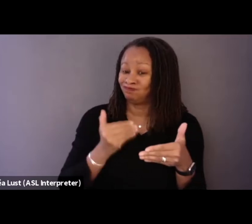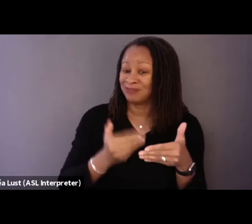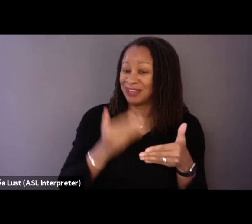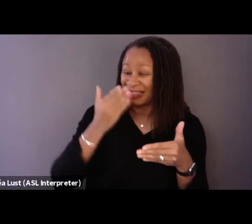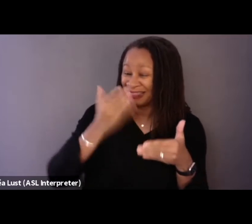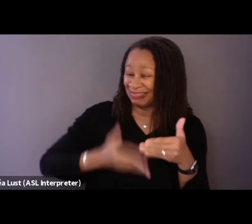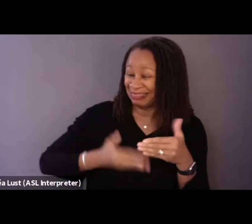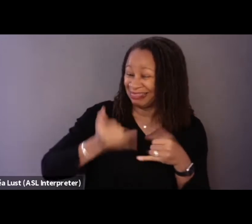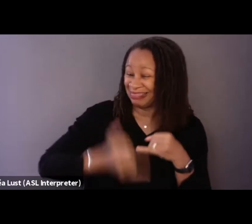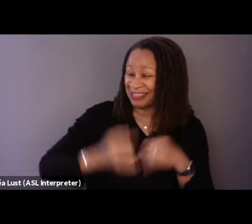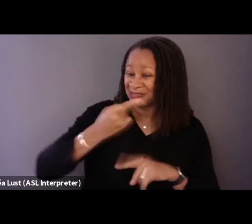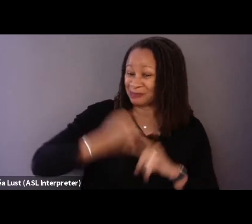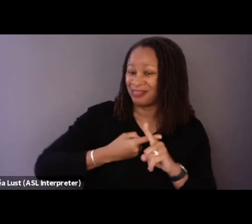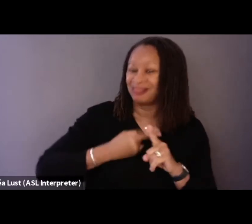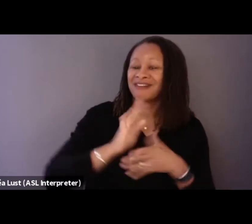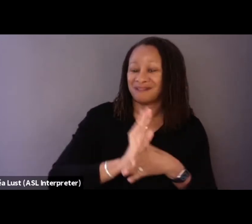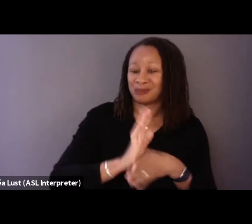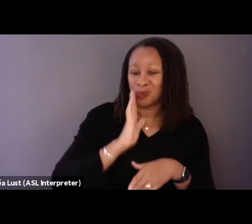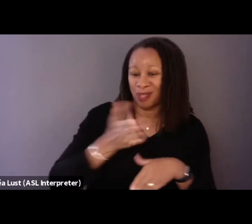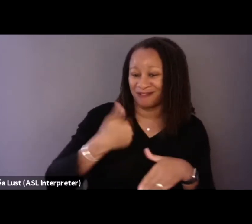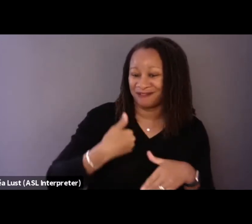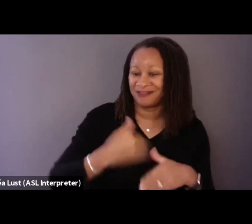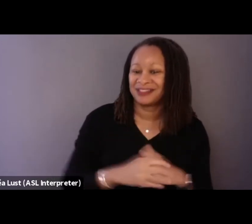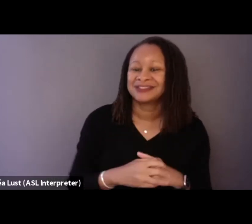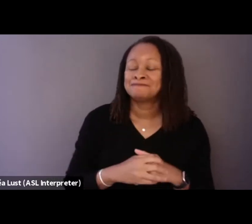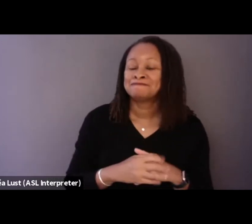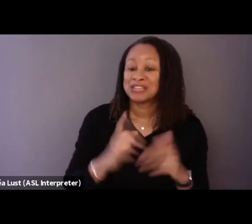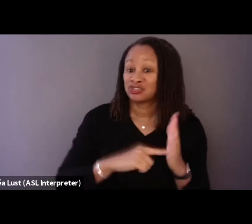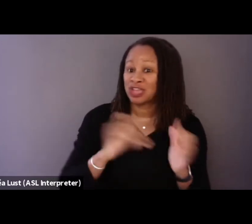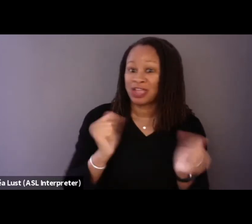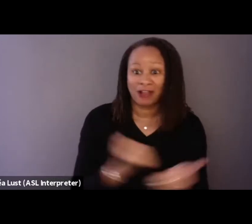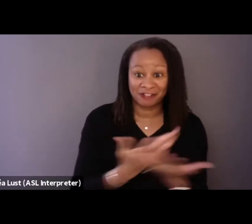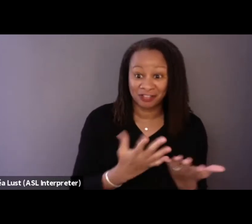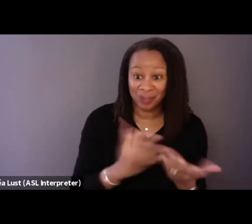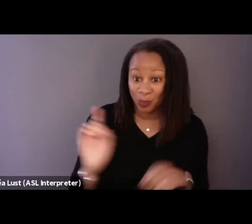You can check out all of our upcoming screenings